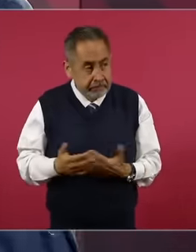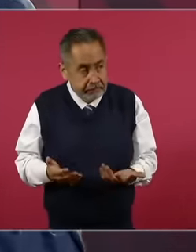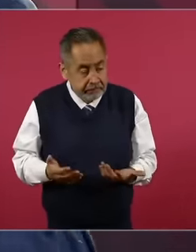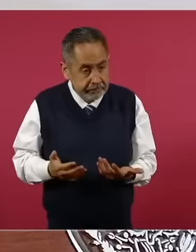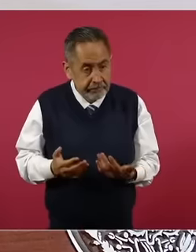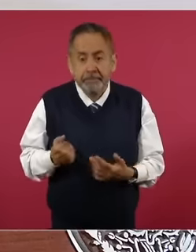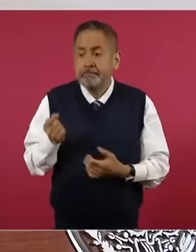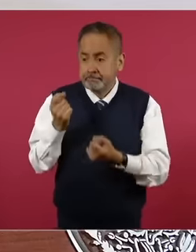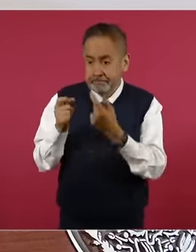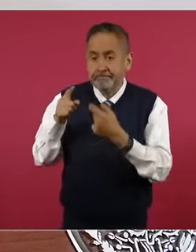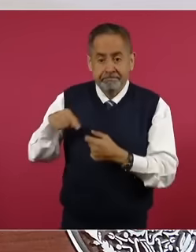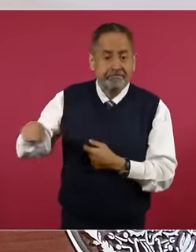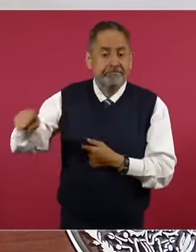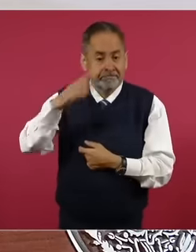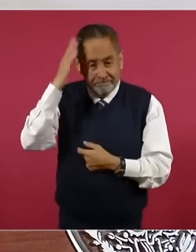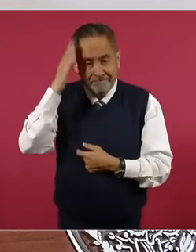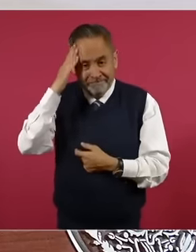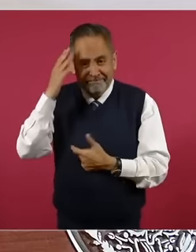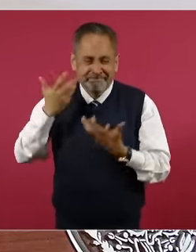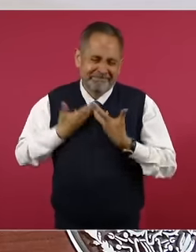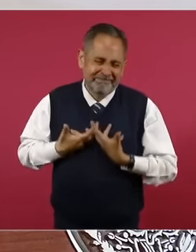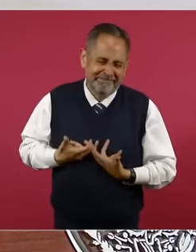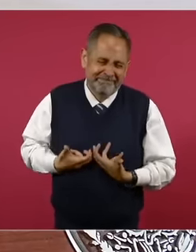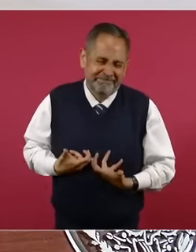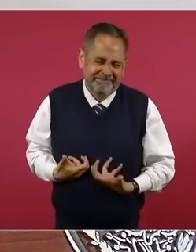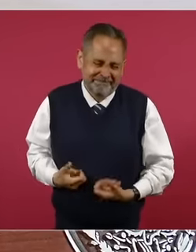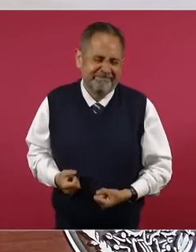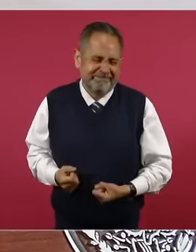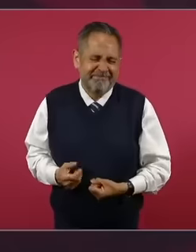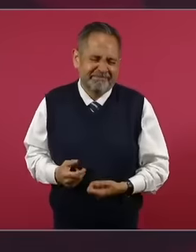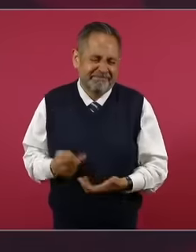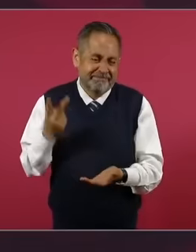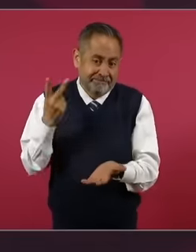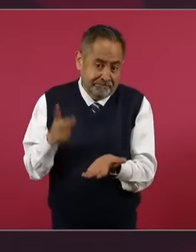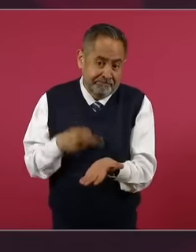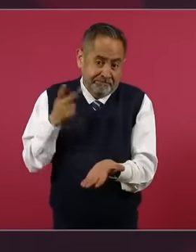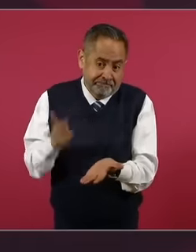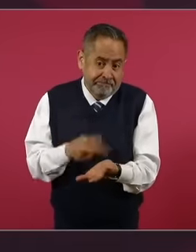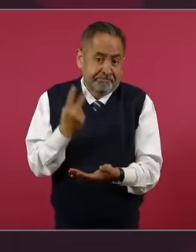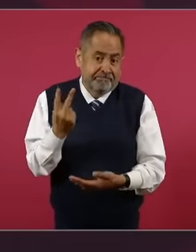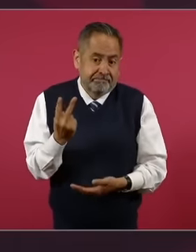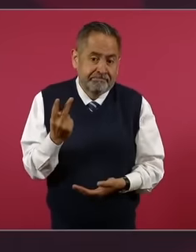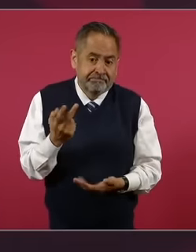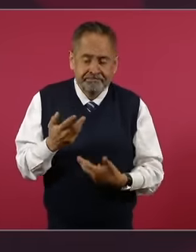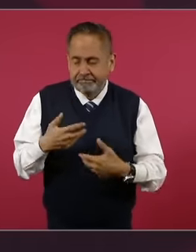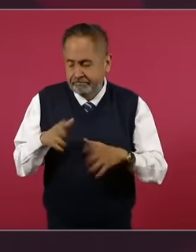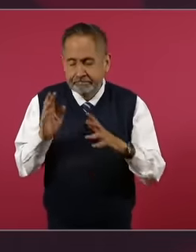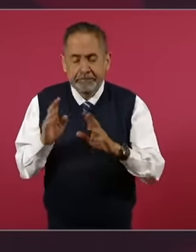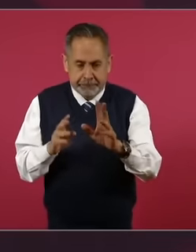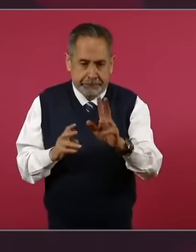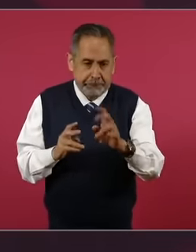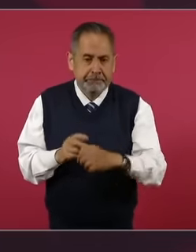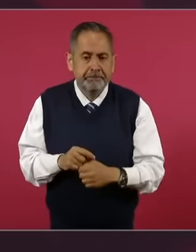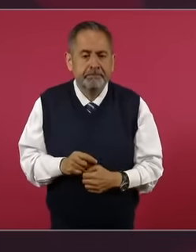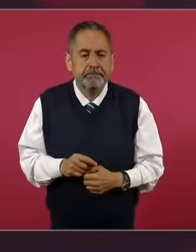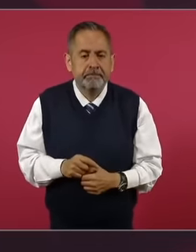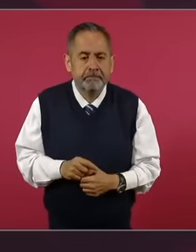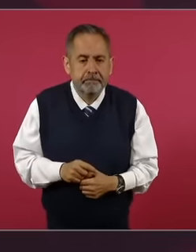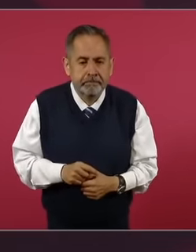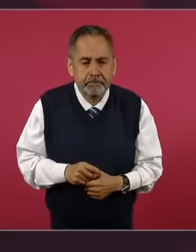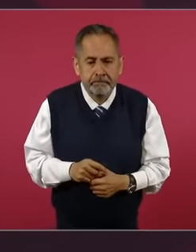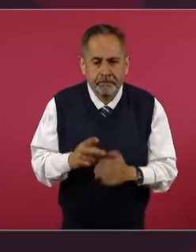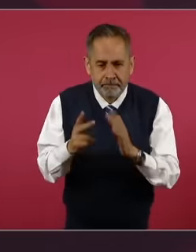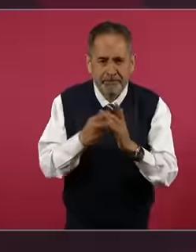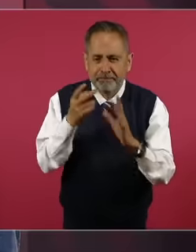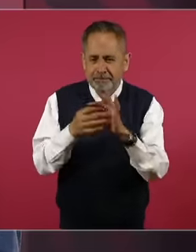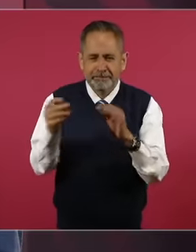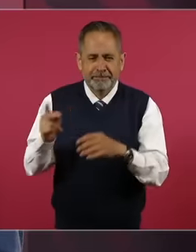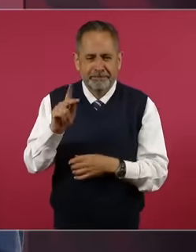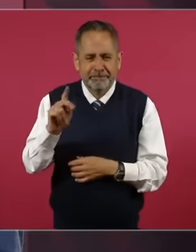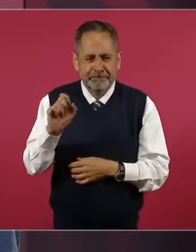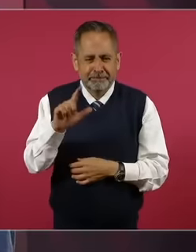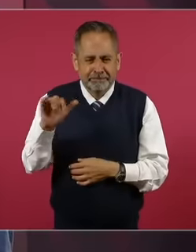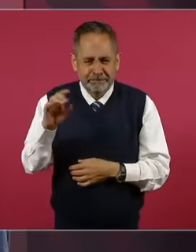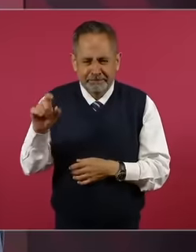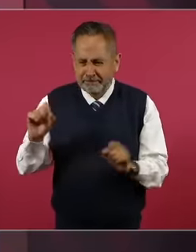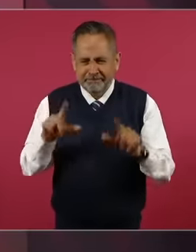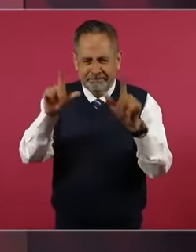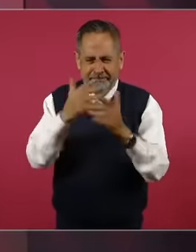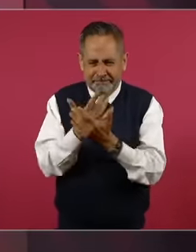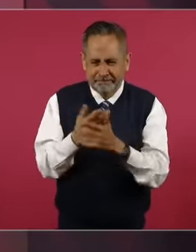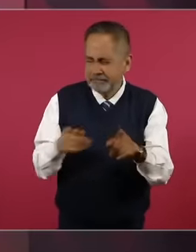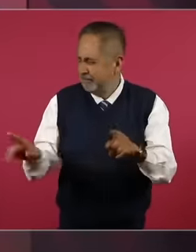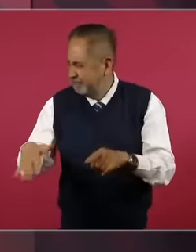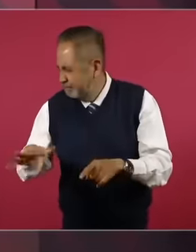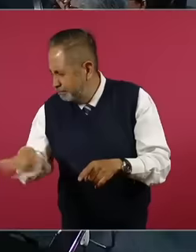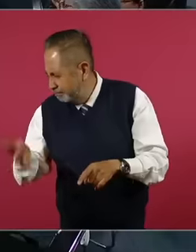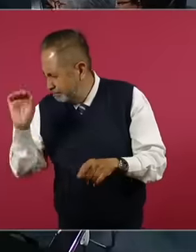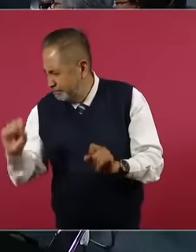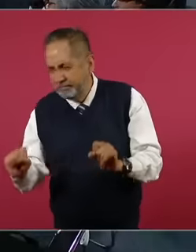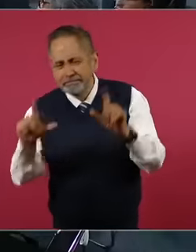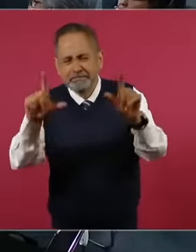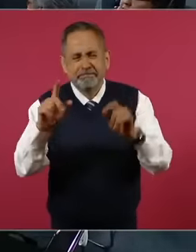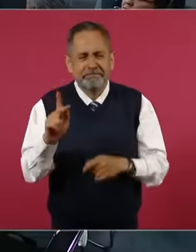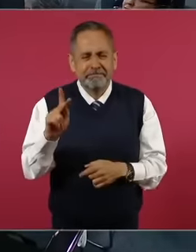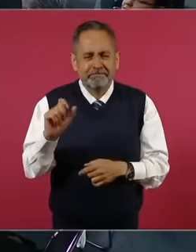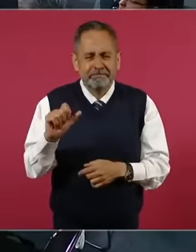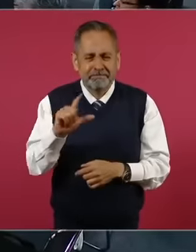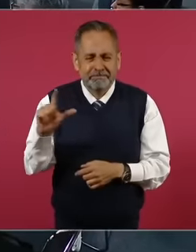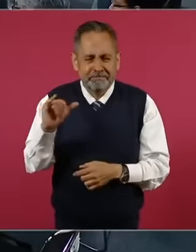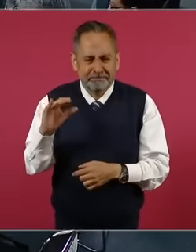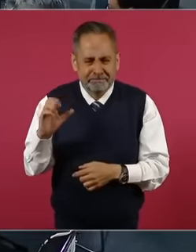an atmosphere of discouragement eh Now we are going to bring teacher Fer again to see him searching for this